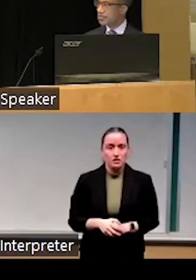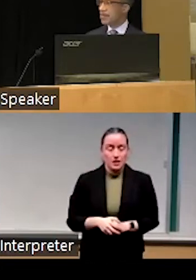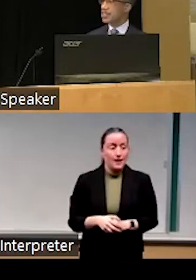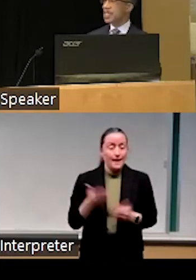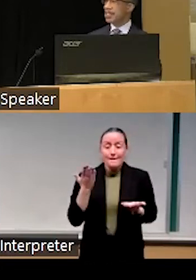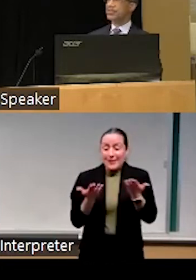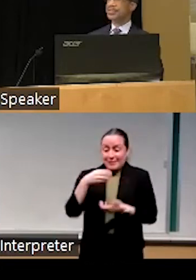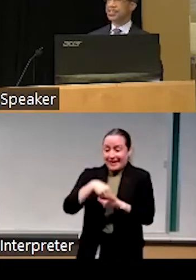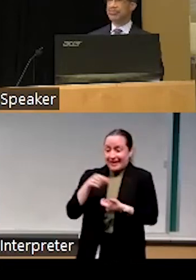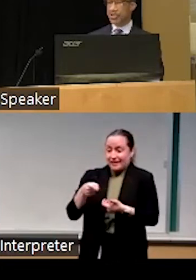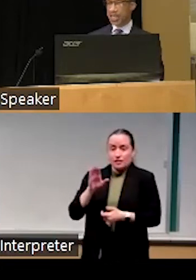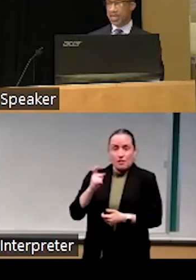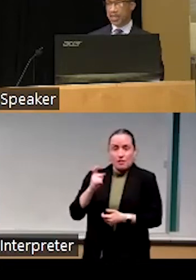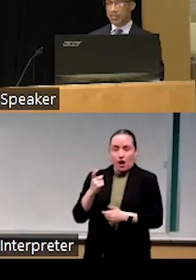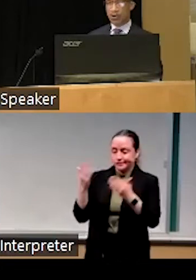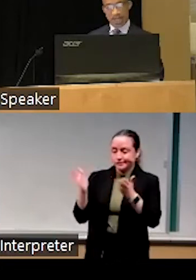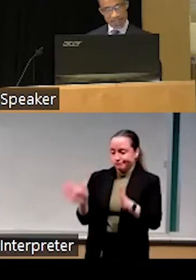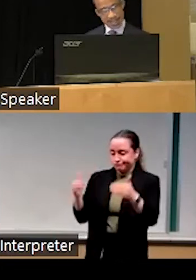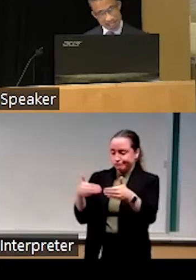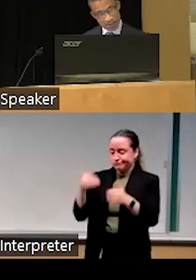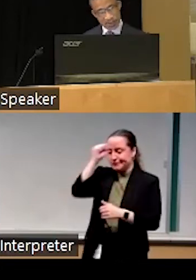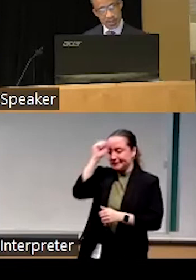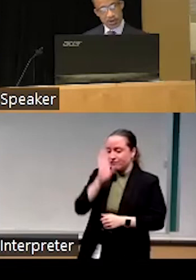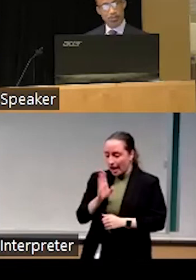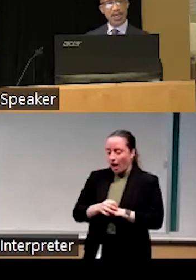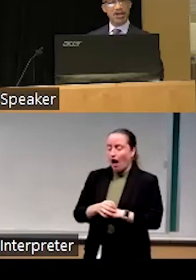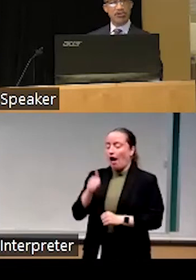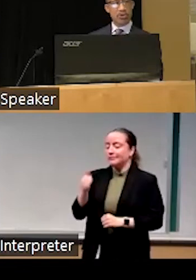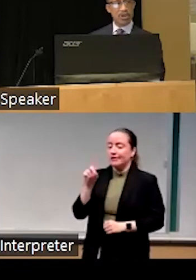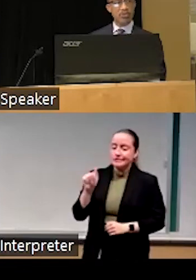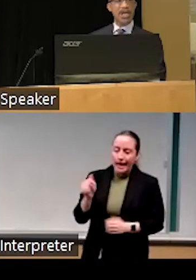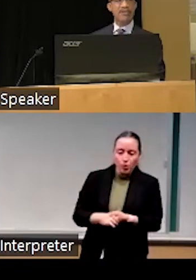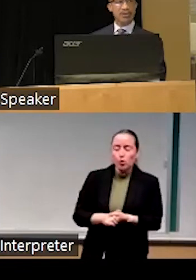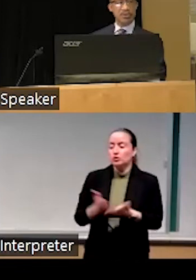of having the diagnosis schizophrenia or being disabled or being out of work or what have you